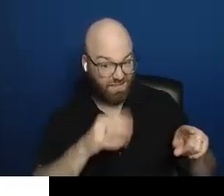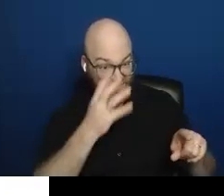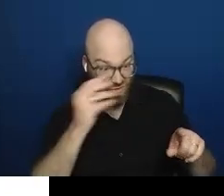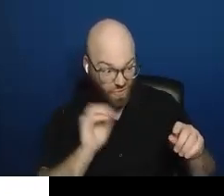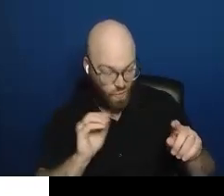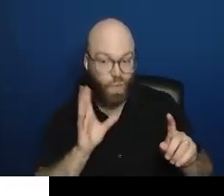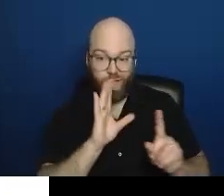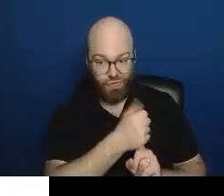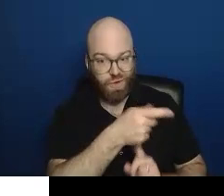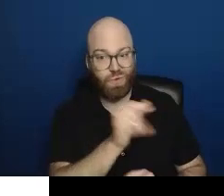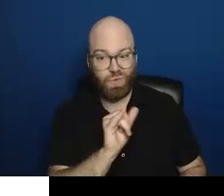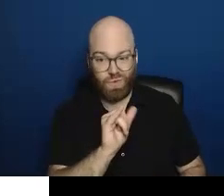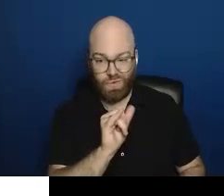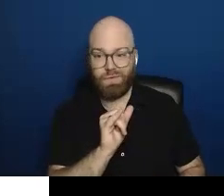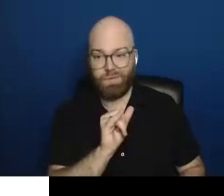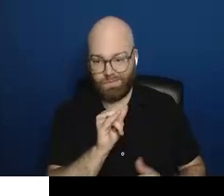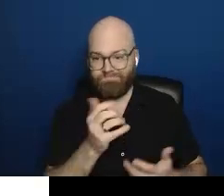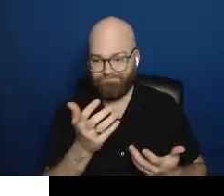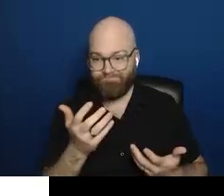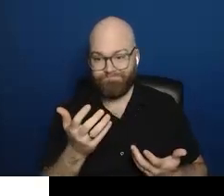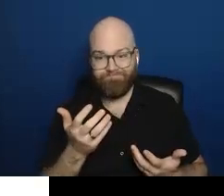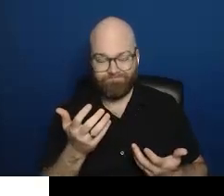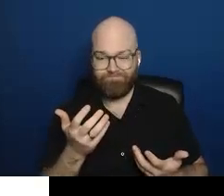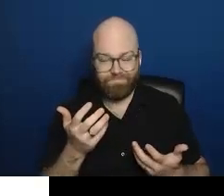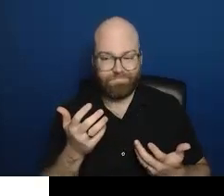and it's very likely that they would get picked up. Also. But that